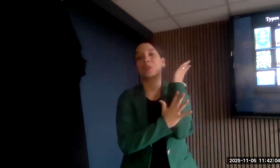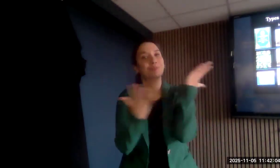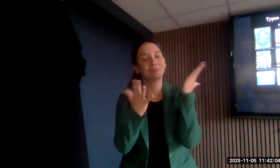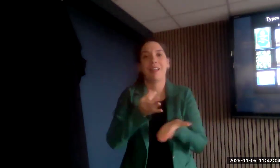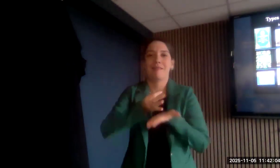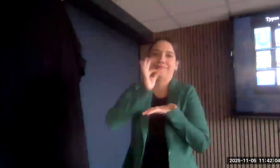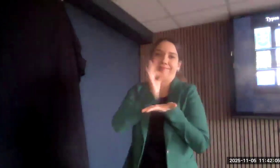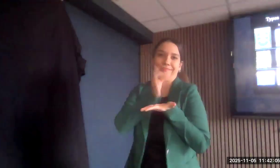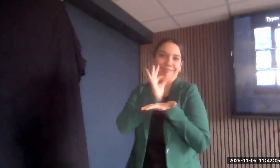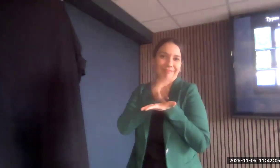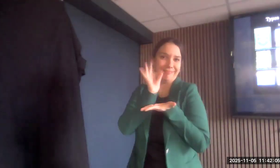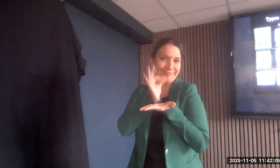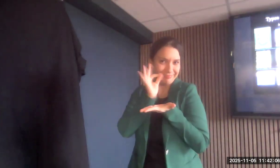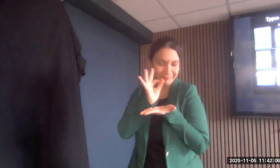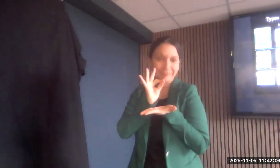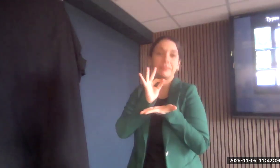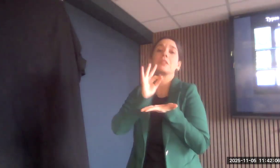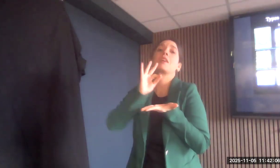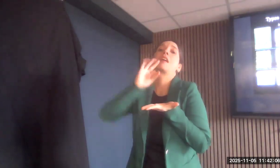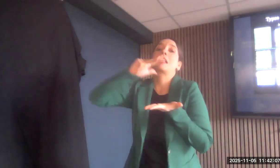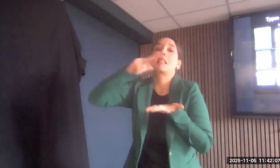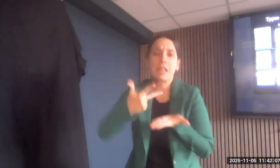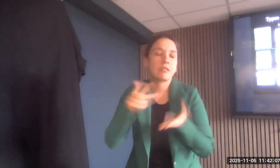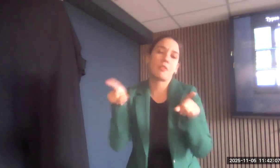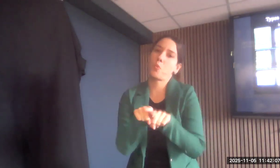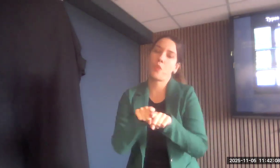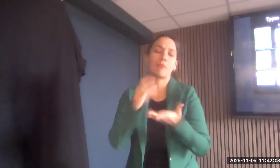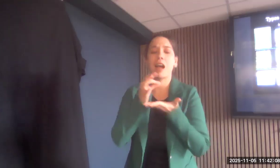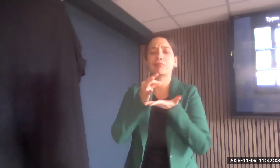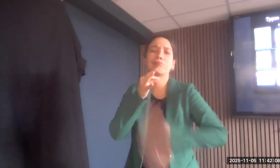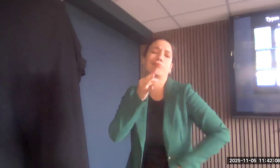The first and second signs here for coffee are completely separate, so lexically completely separate.